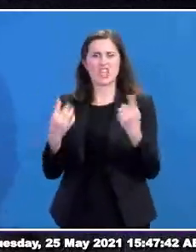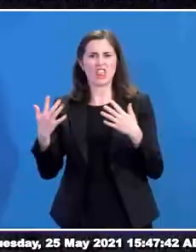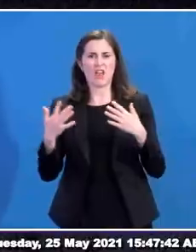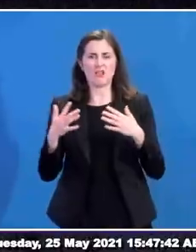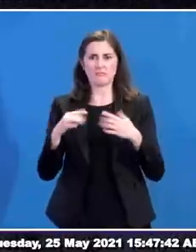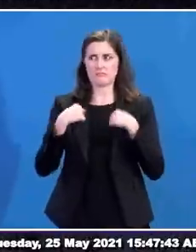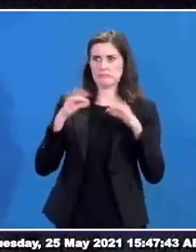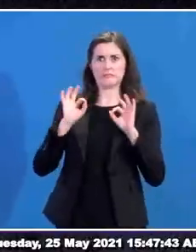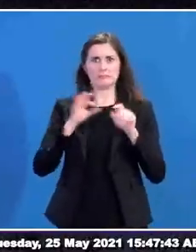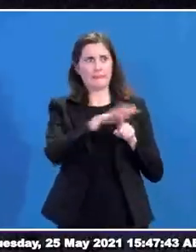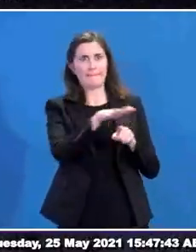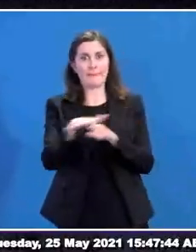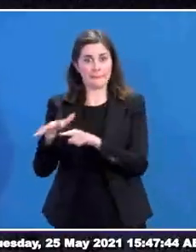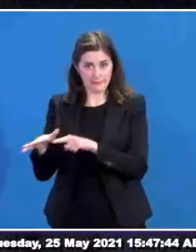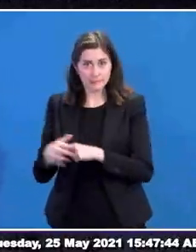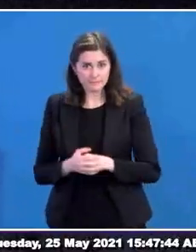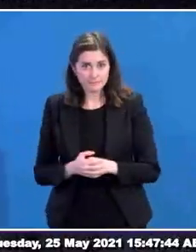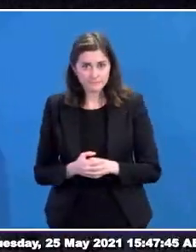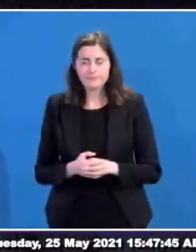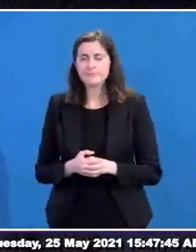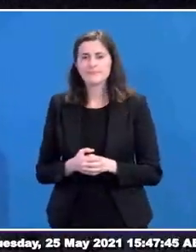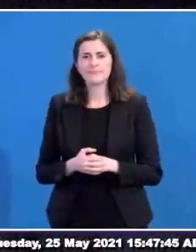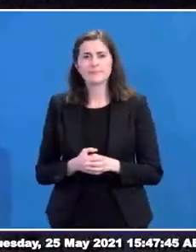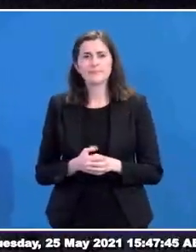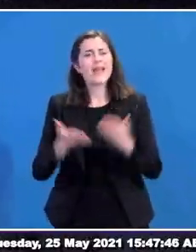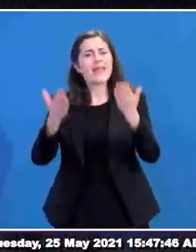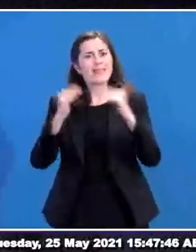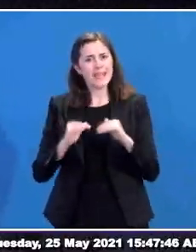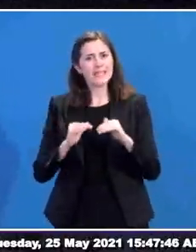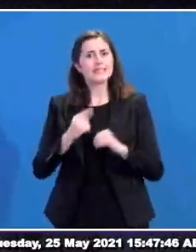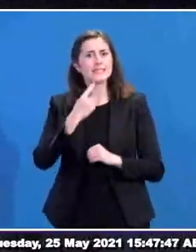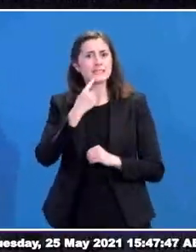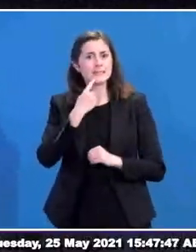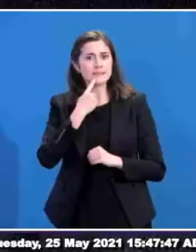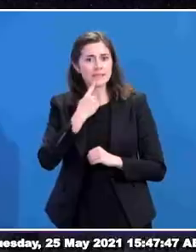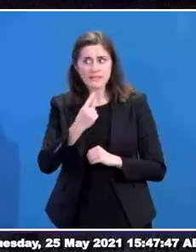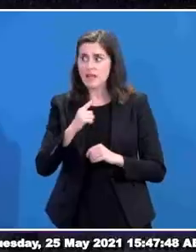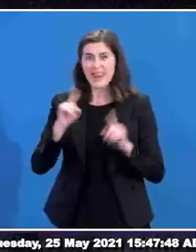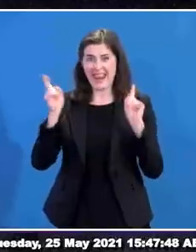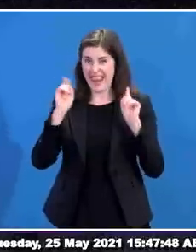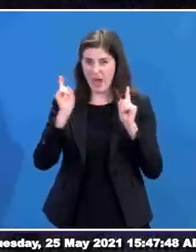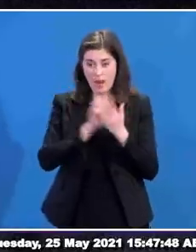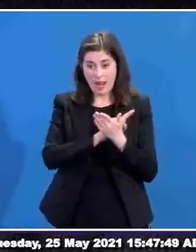this investigation, the interviewer perceives there is now a far more stable environment and a feeling of staff unity.